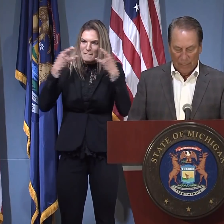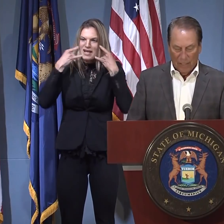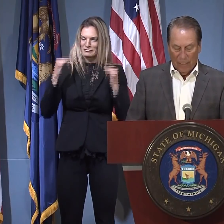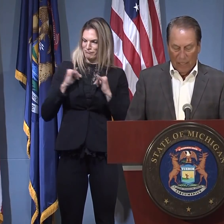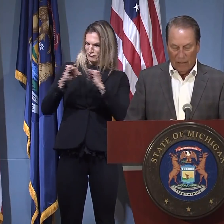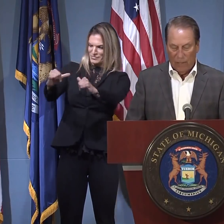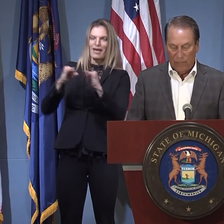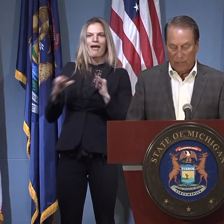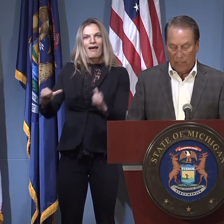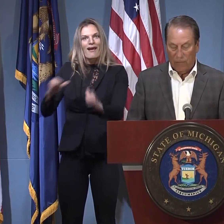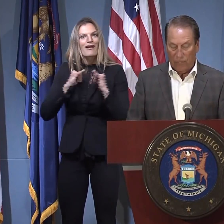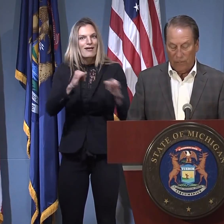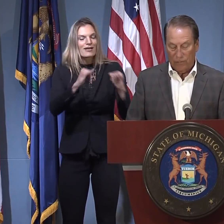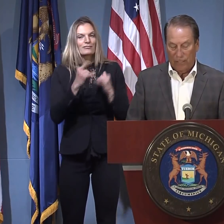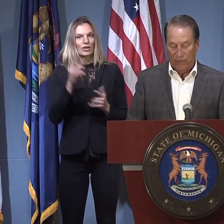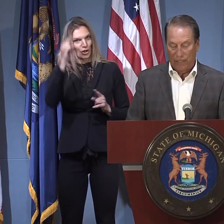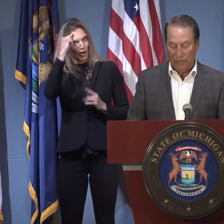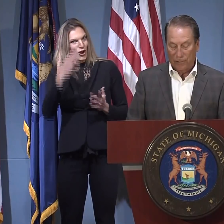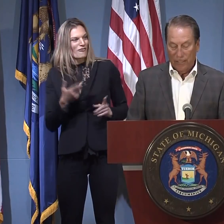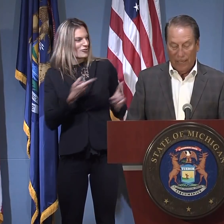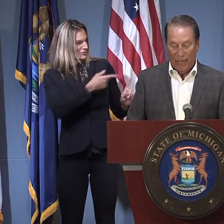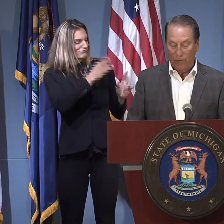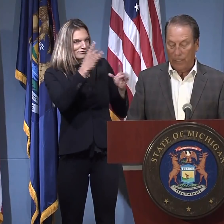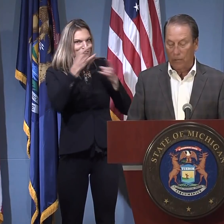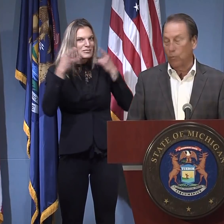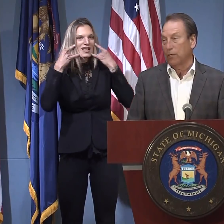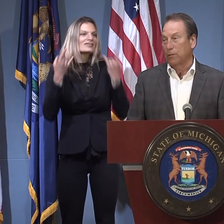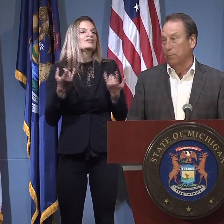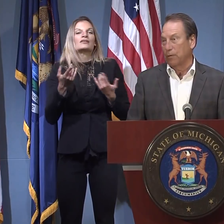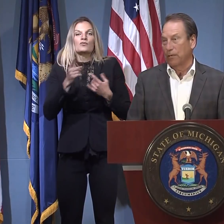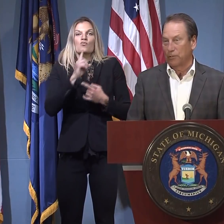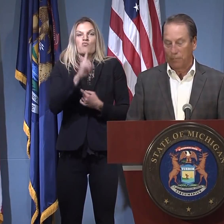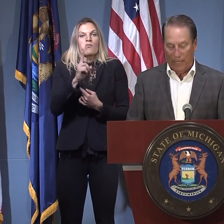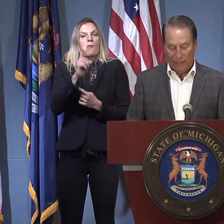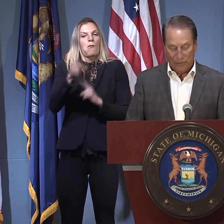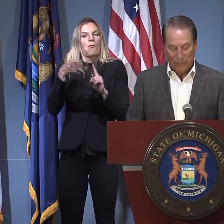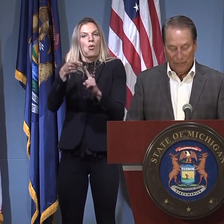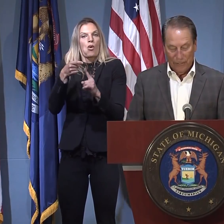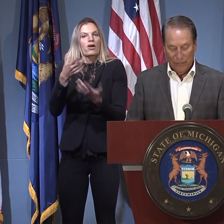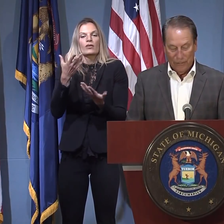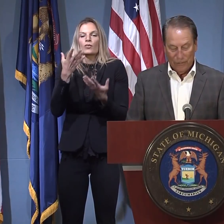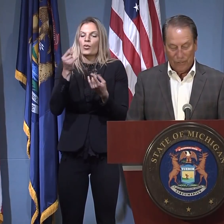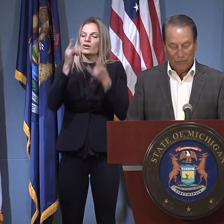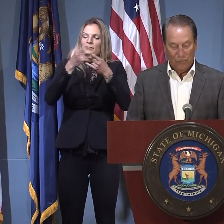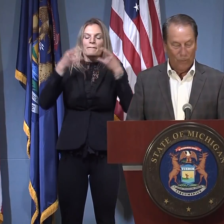SO I AM ASKING EVERYONE TO JOIN ME IN WEARING A MASK, US IN WEARING MAX AND I LOVE THE